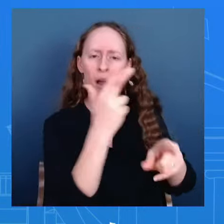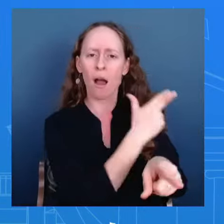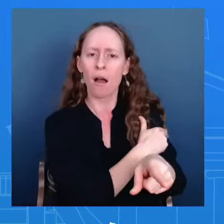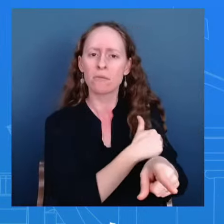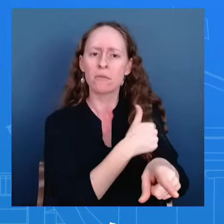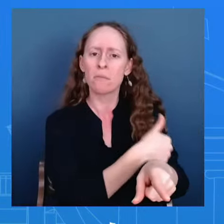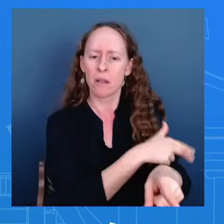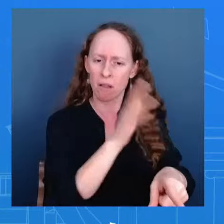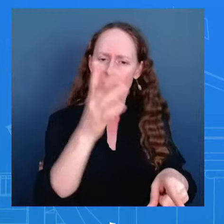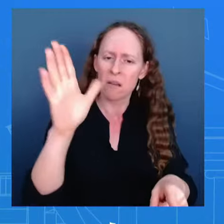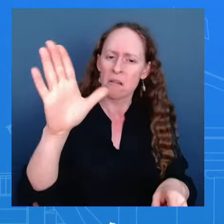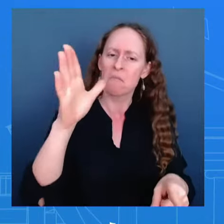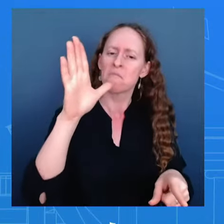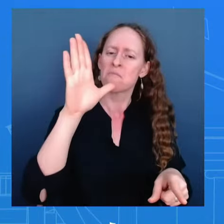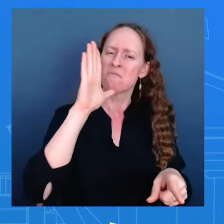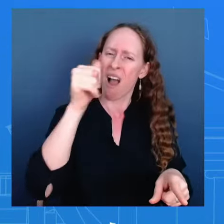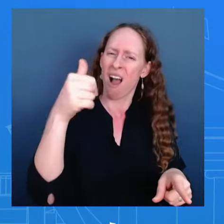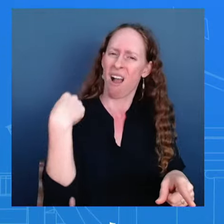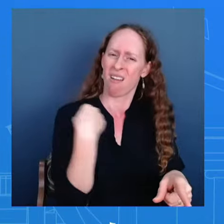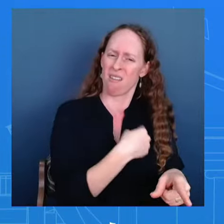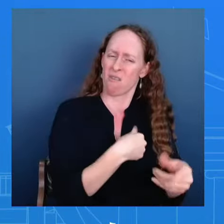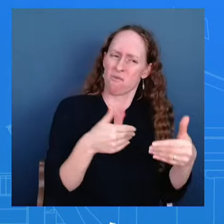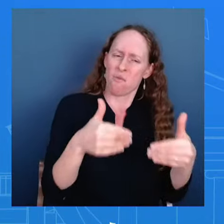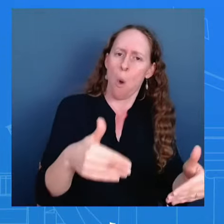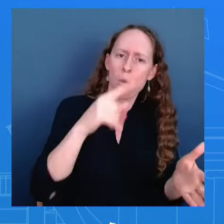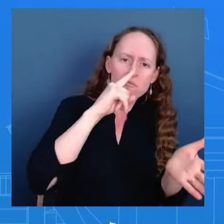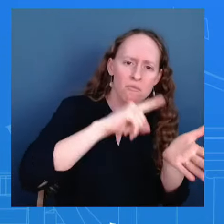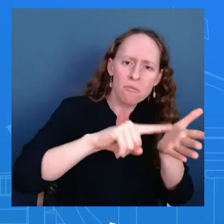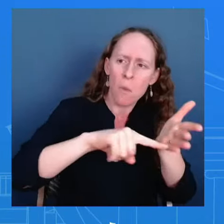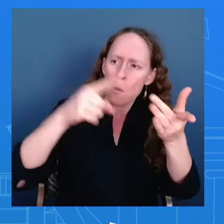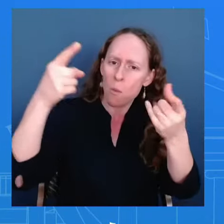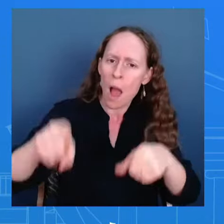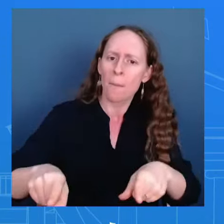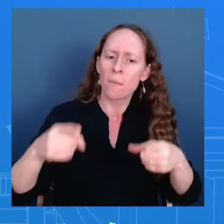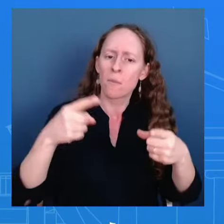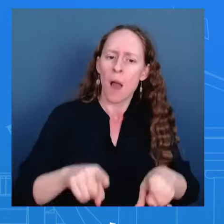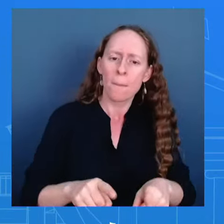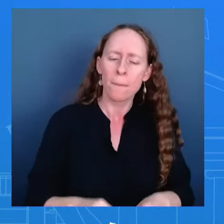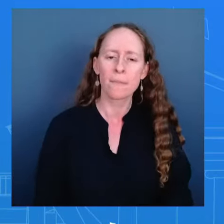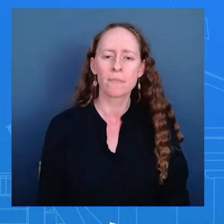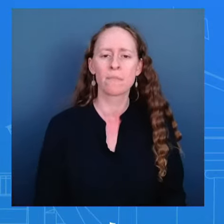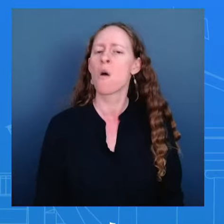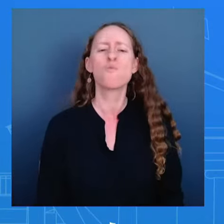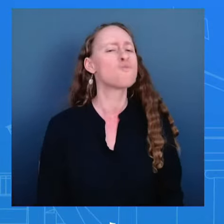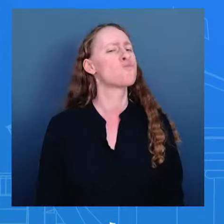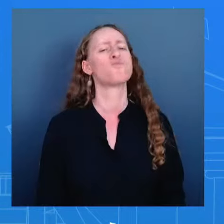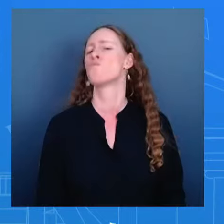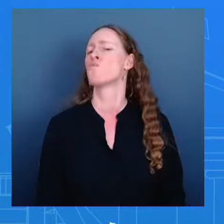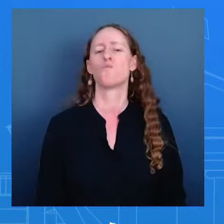Mr. Kirby: We didn't conduct our own investigations. We had some intelligence assessments that we felt comfortable with like the Al-Shifa Hospital